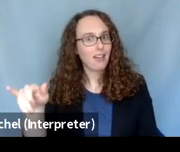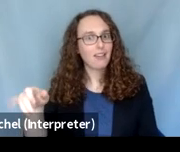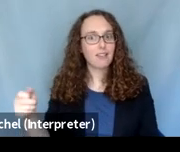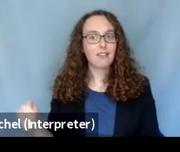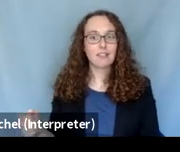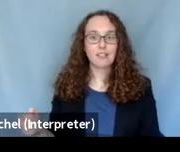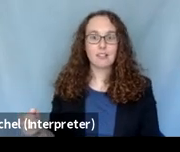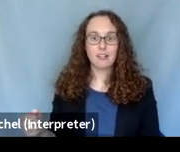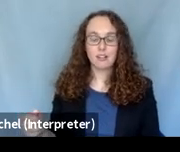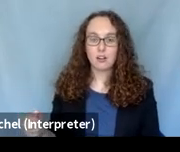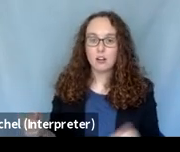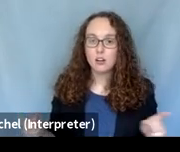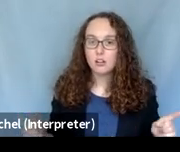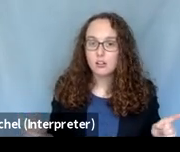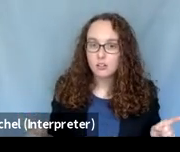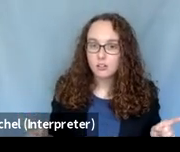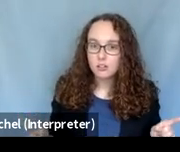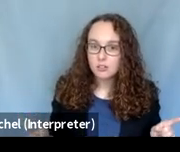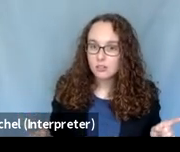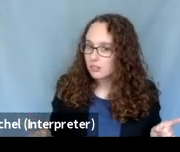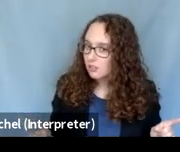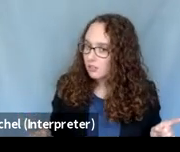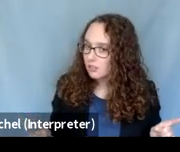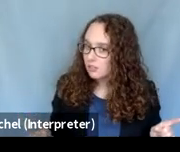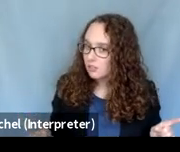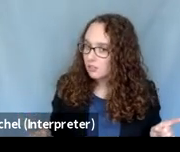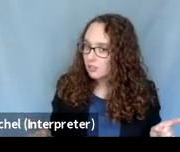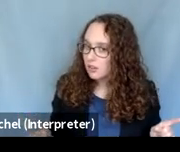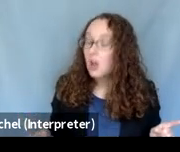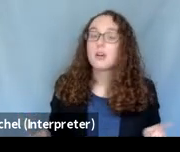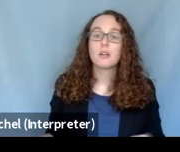computer aided drafting or manufacturing, there's a huge demand for